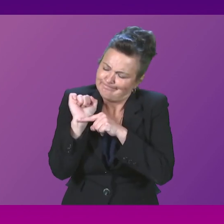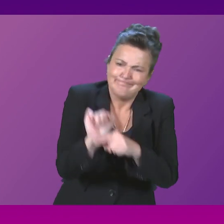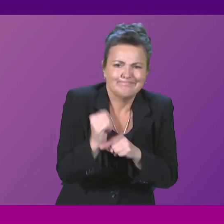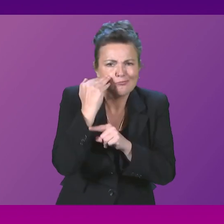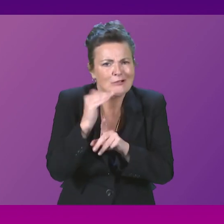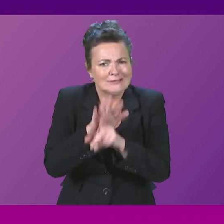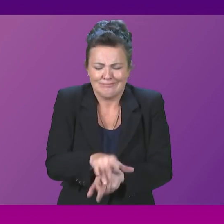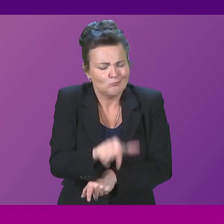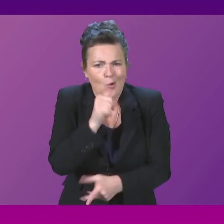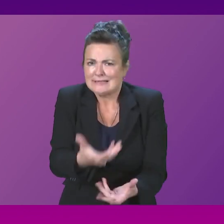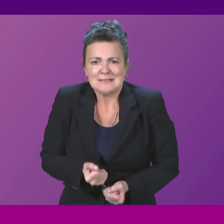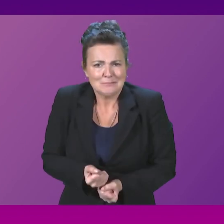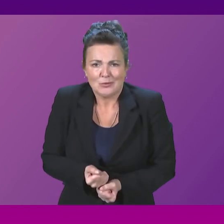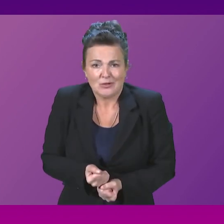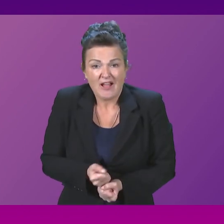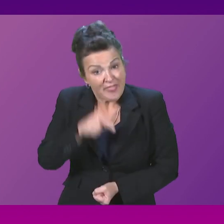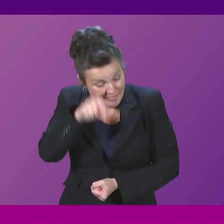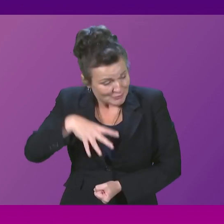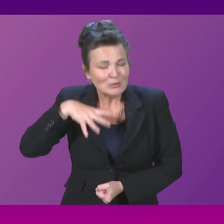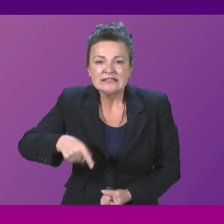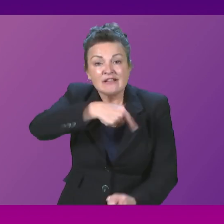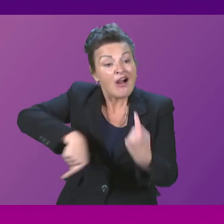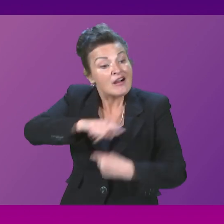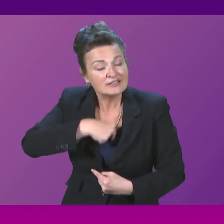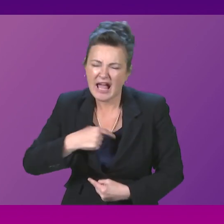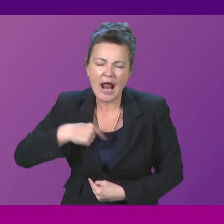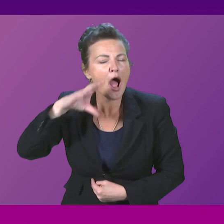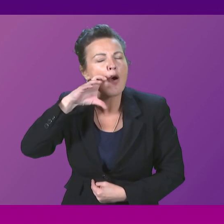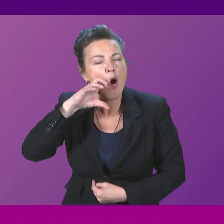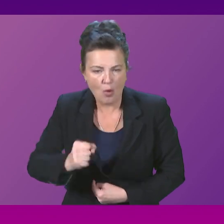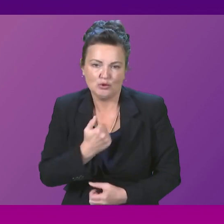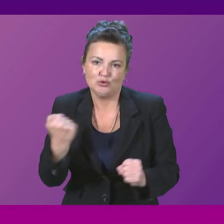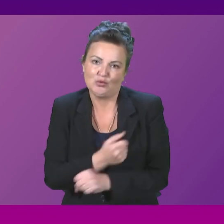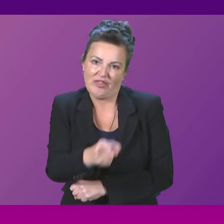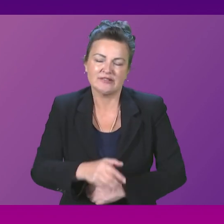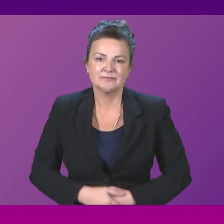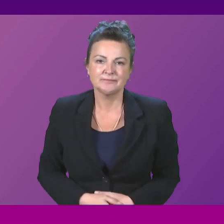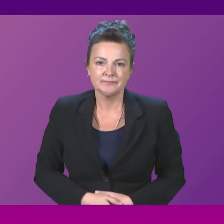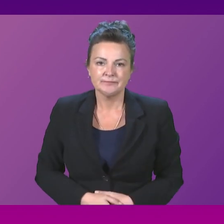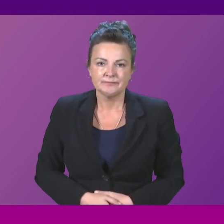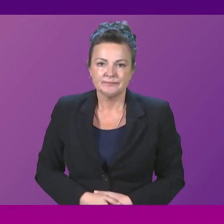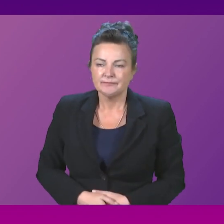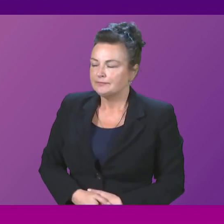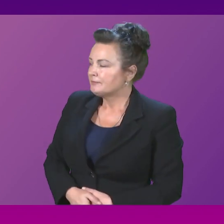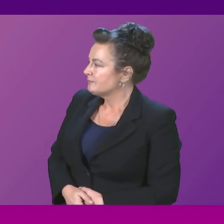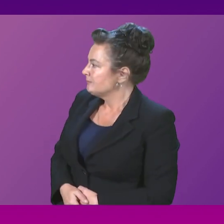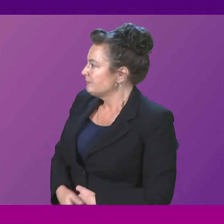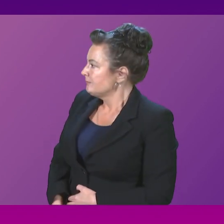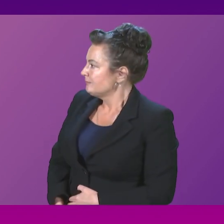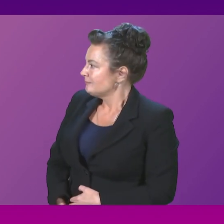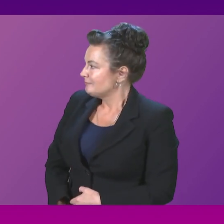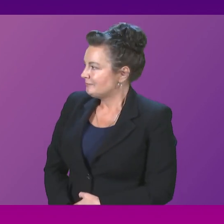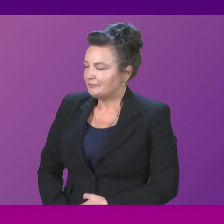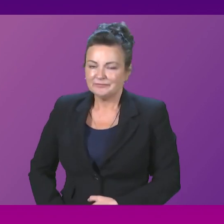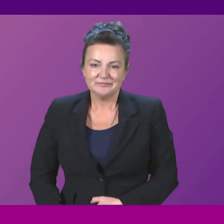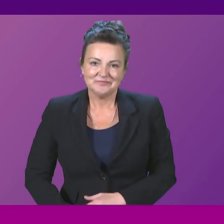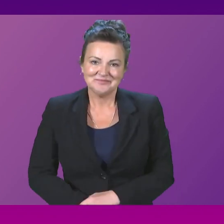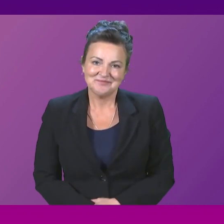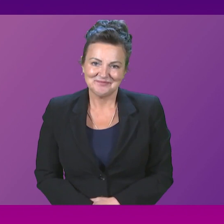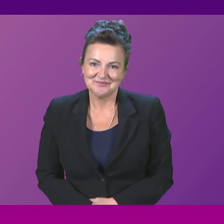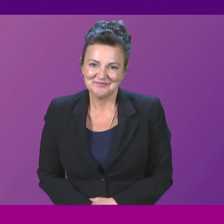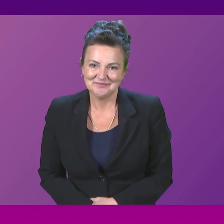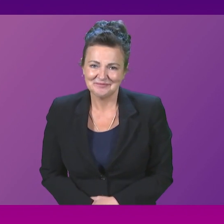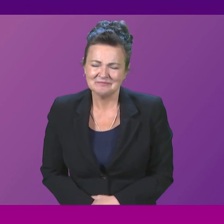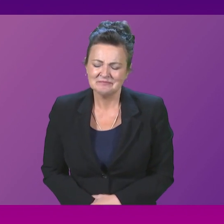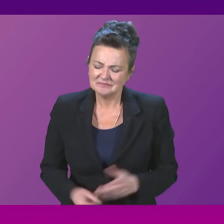That is what is called for and it is what I will always do.